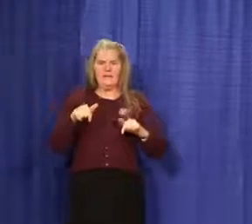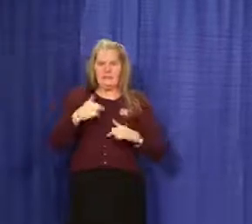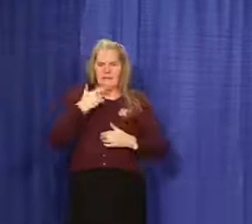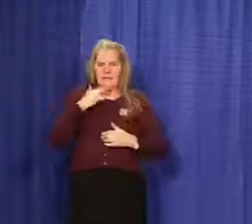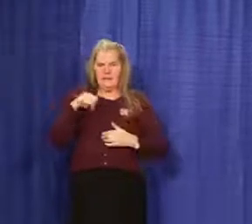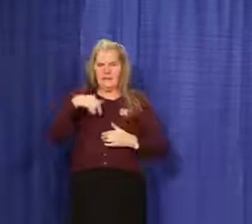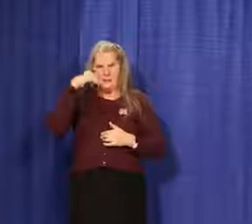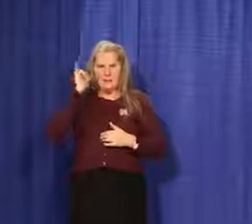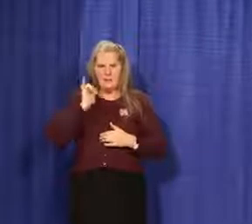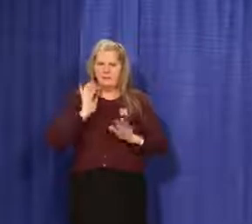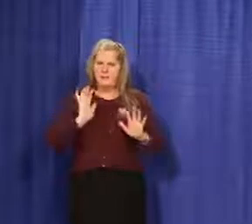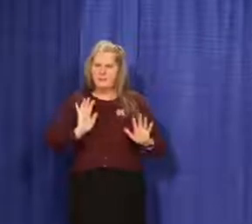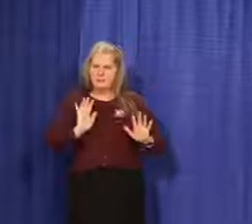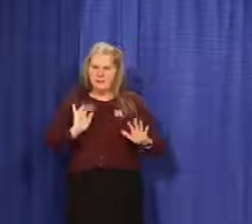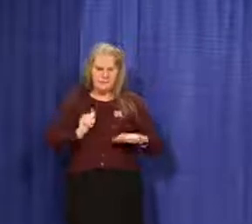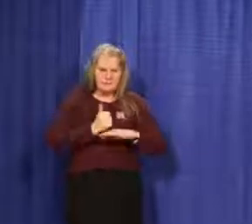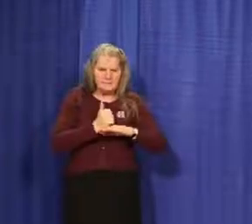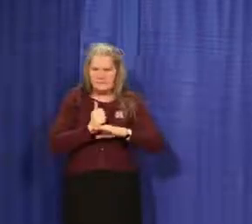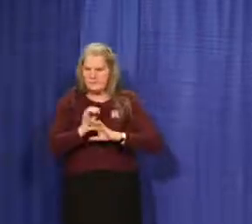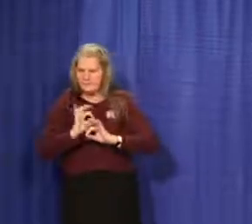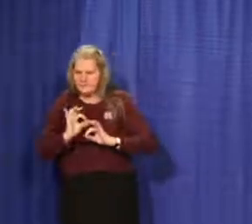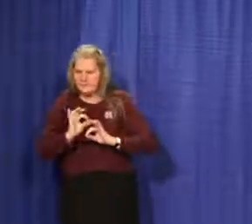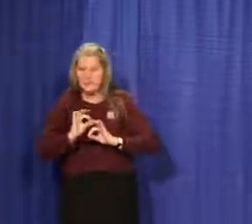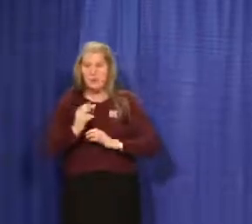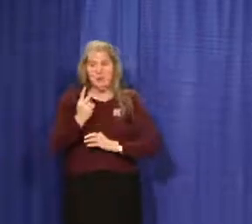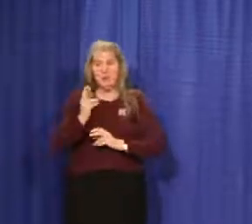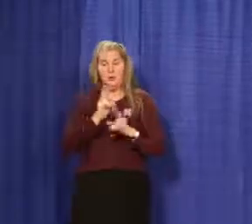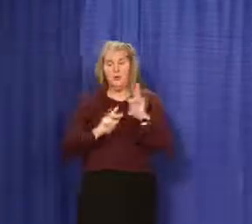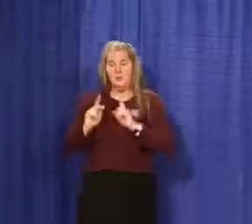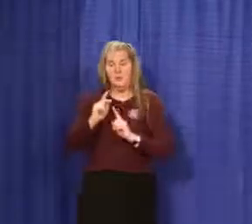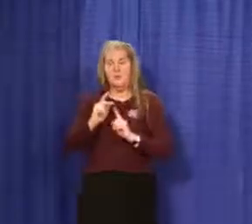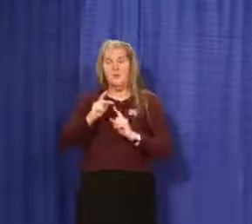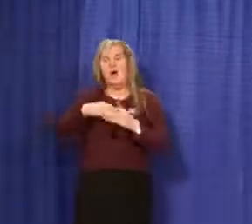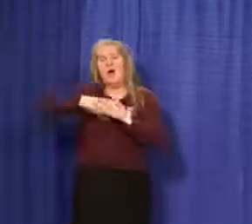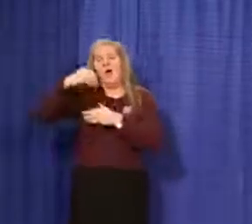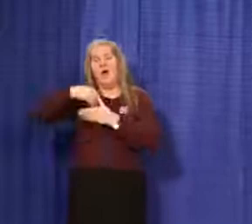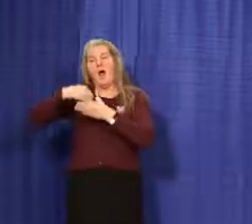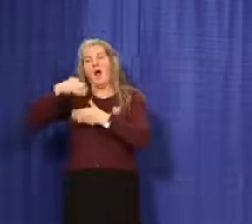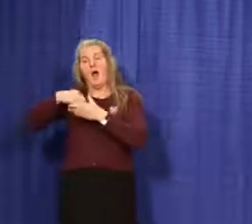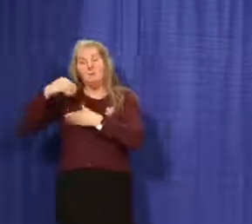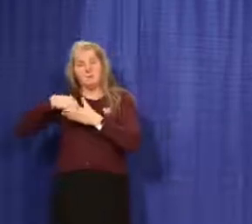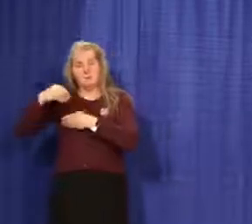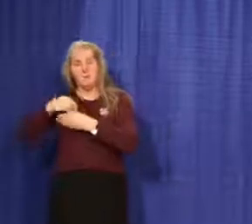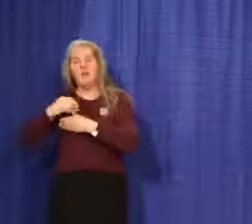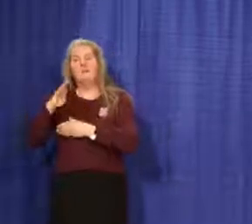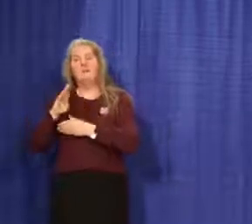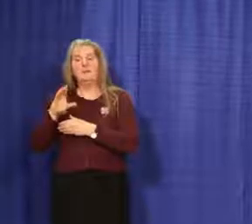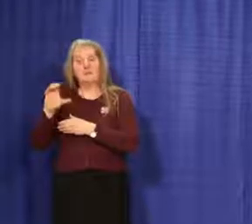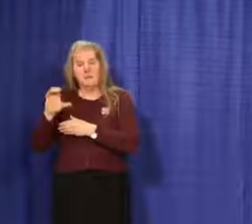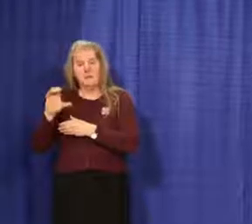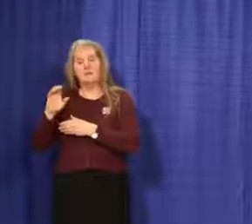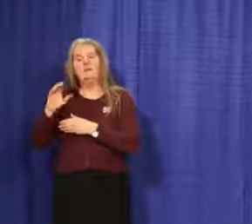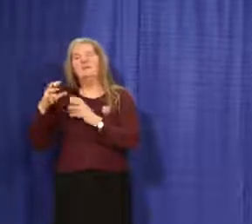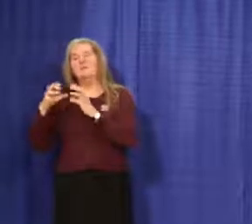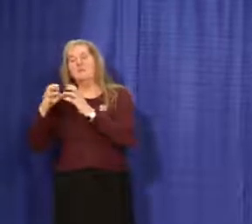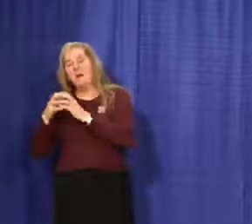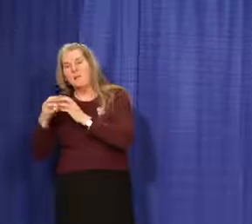in place a new form. These were two individuals travelling outside the territory, including travel